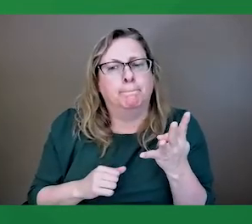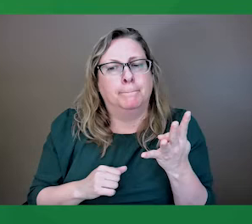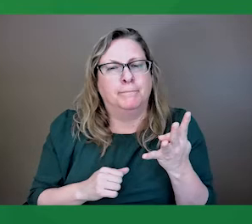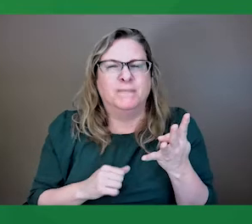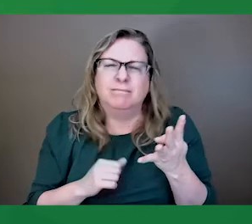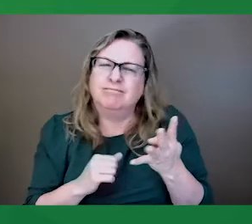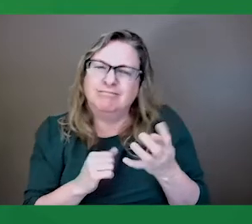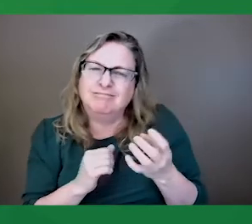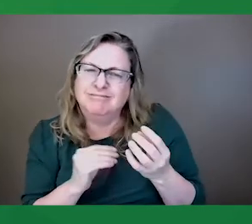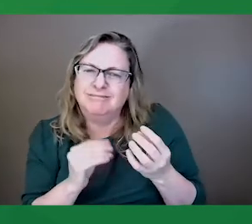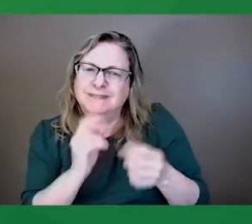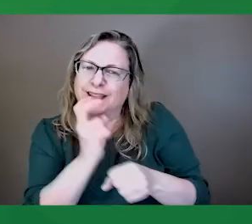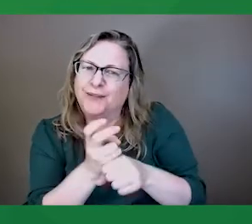This one is a tougher one isn't it?